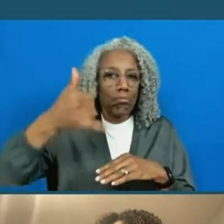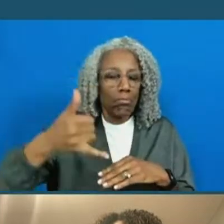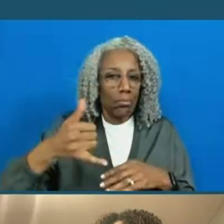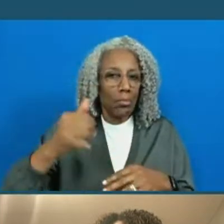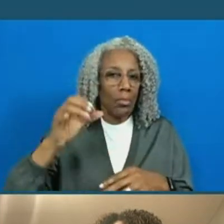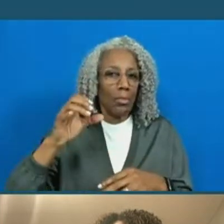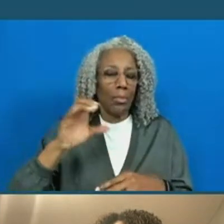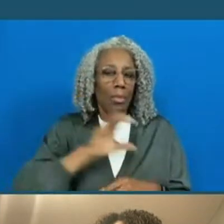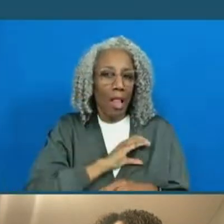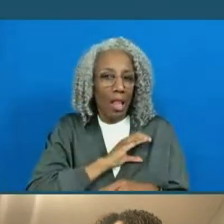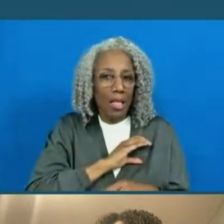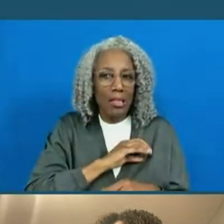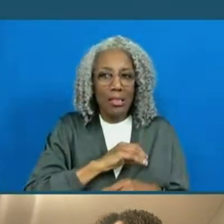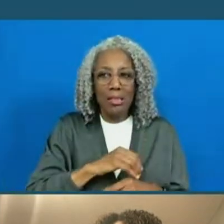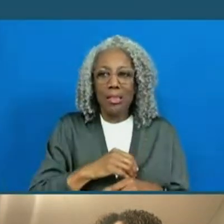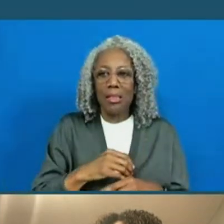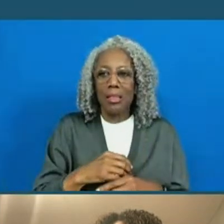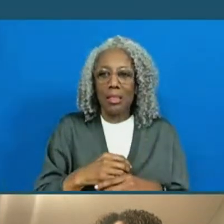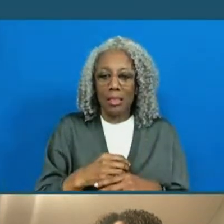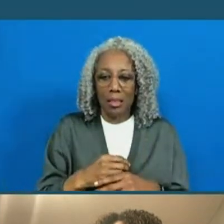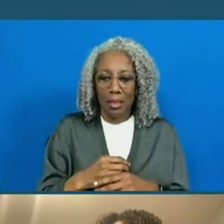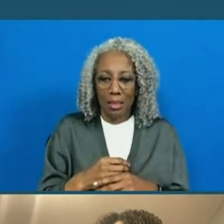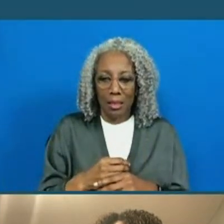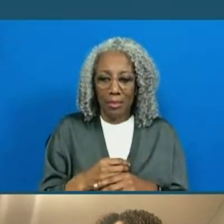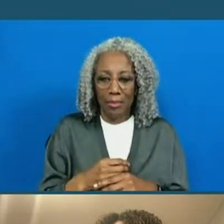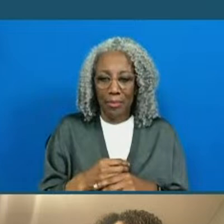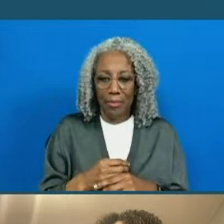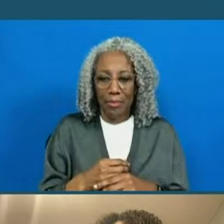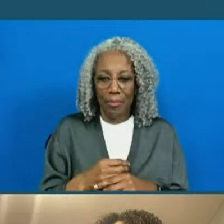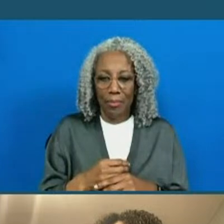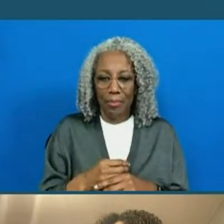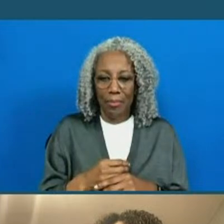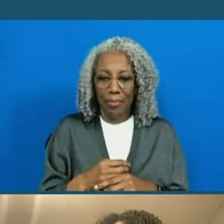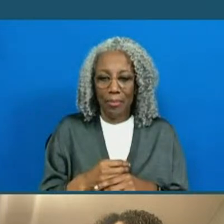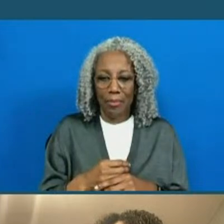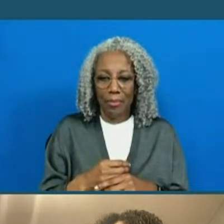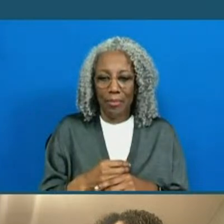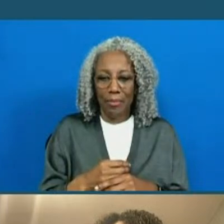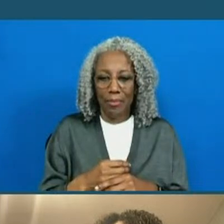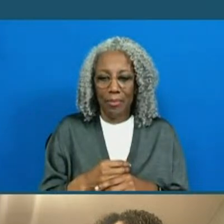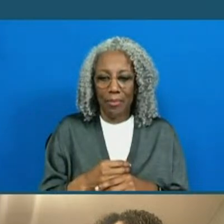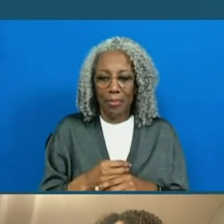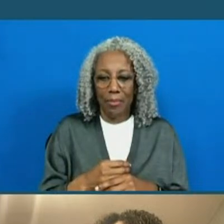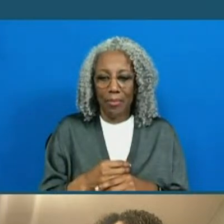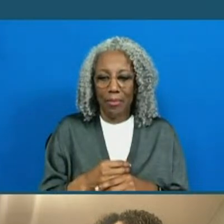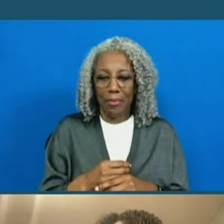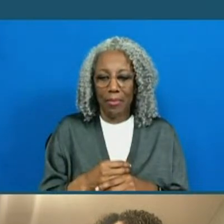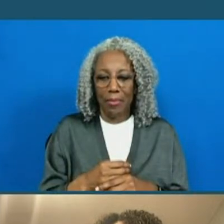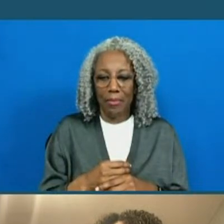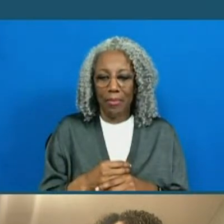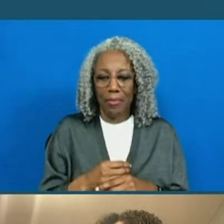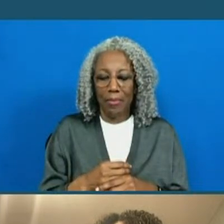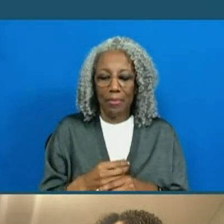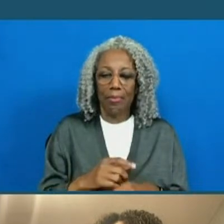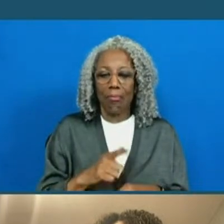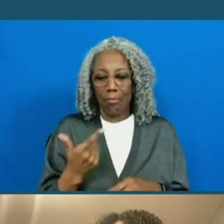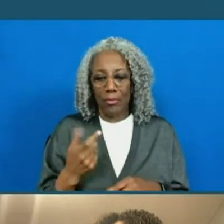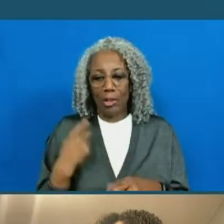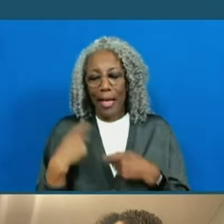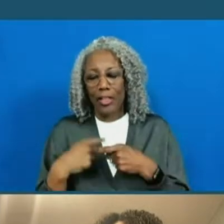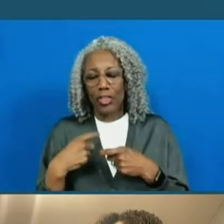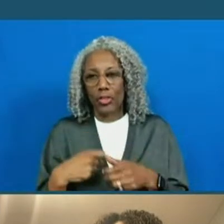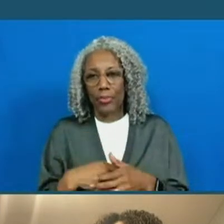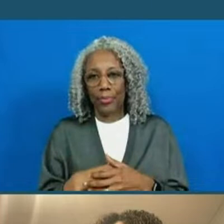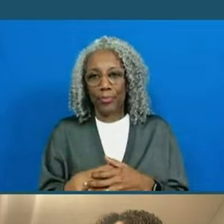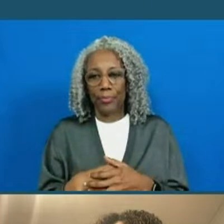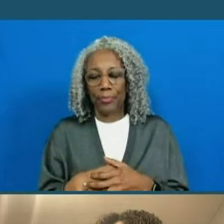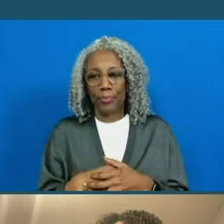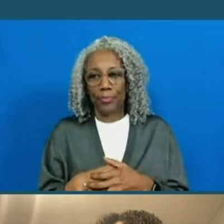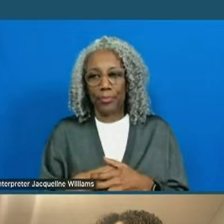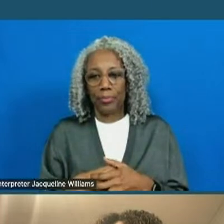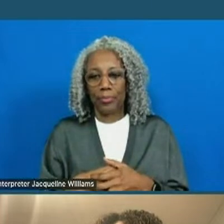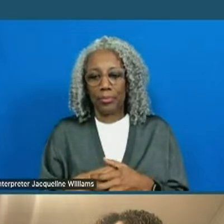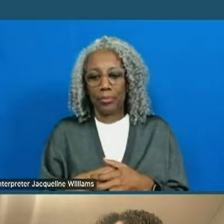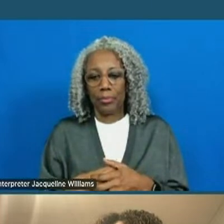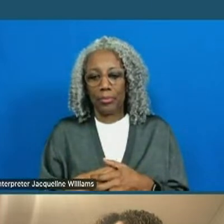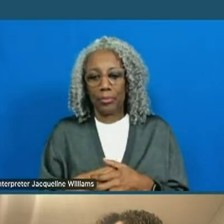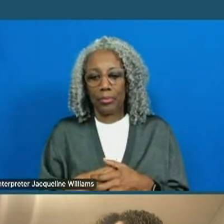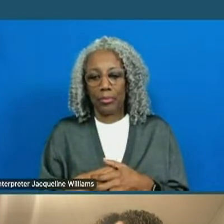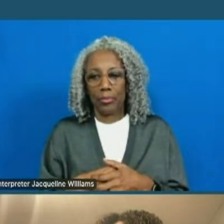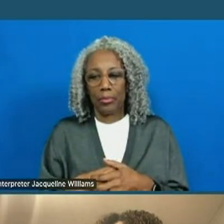to call the police. Ah it's